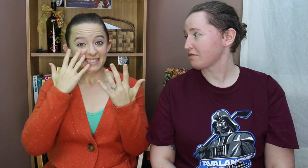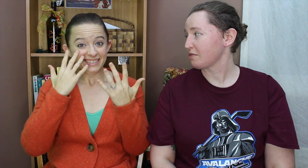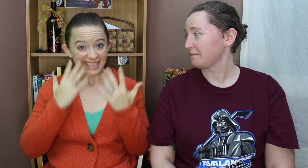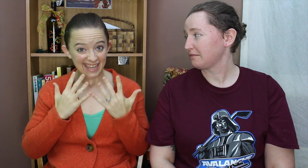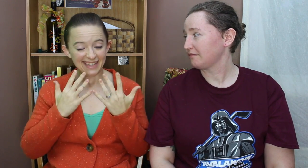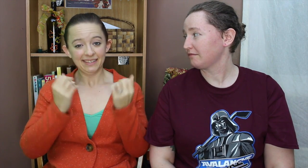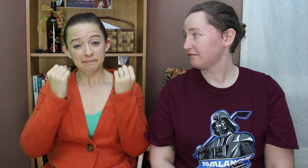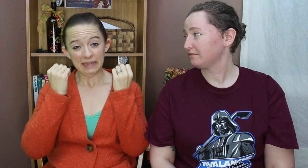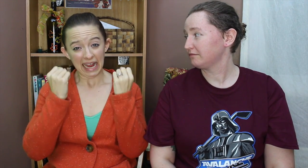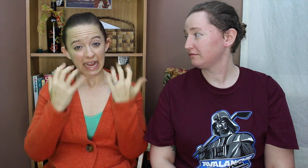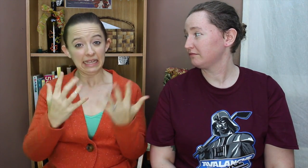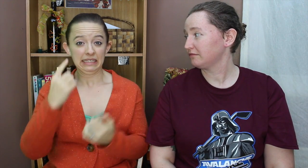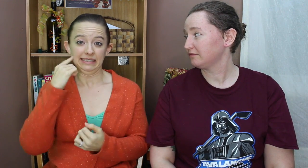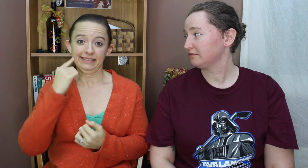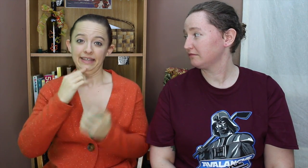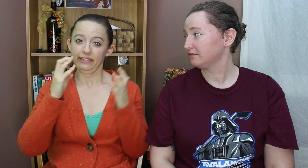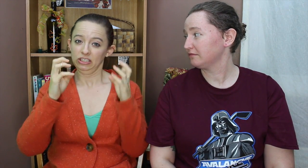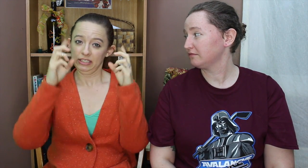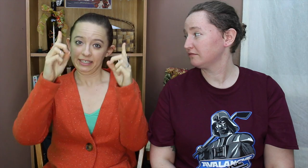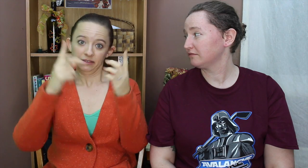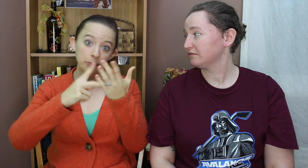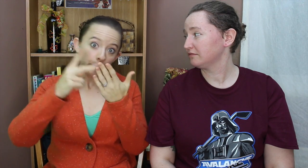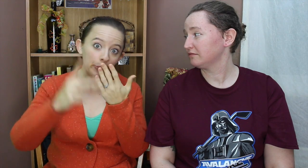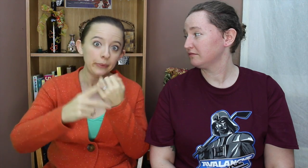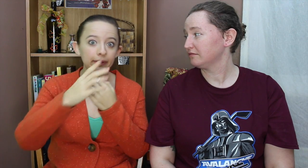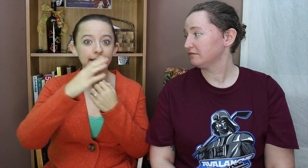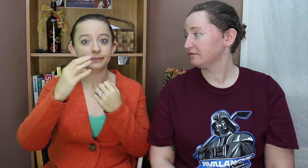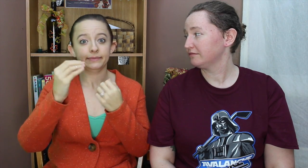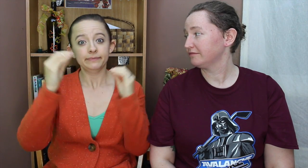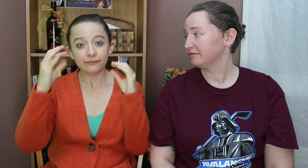education and unfortunately a lof of Deaf education